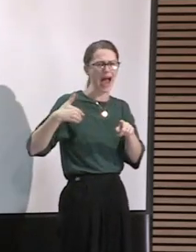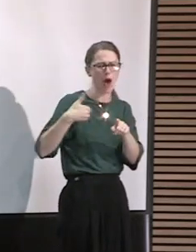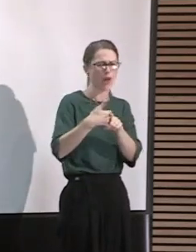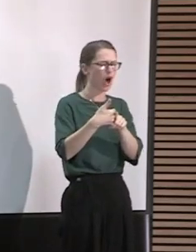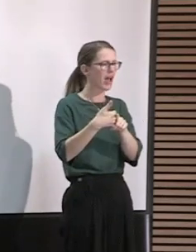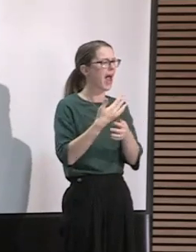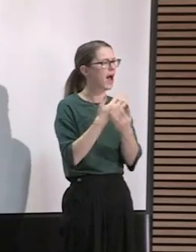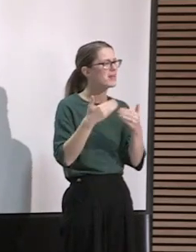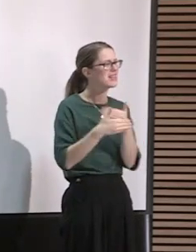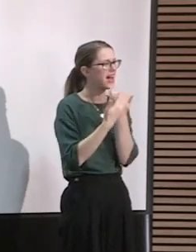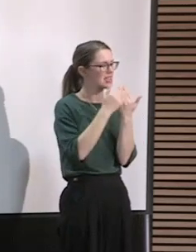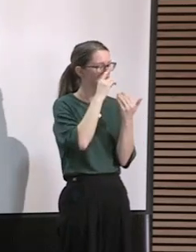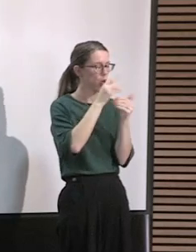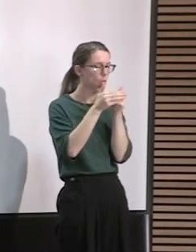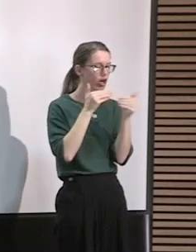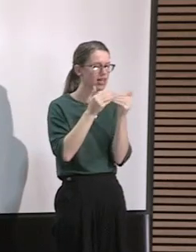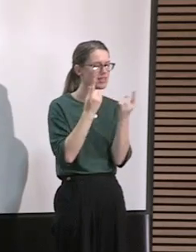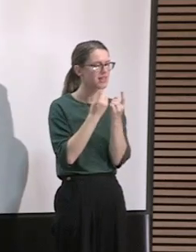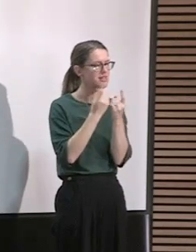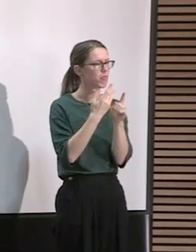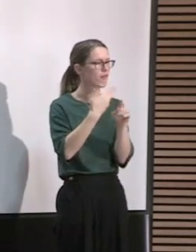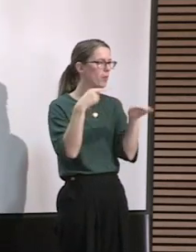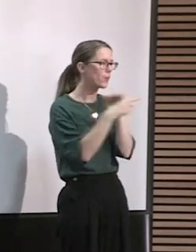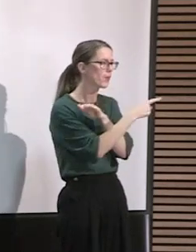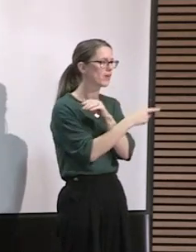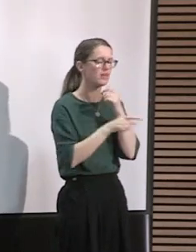people are saying, "What will happen to my dog? I don't want